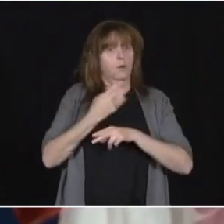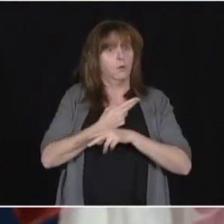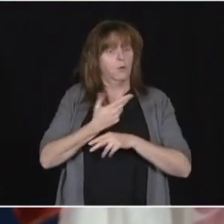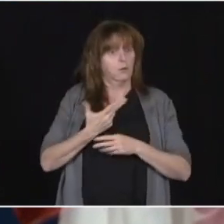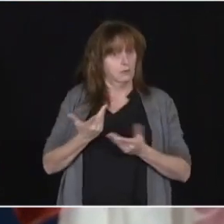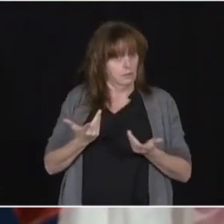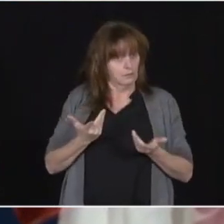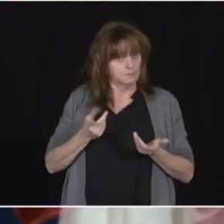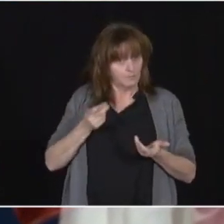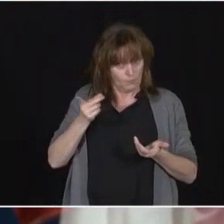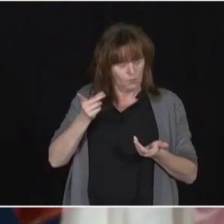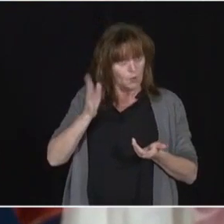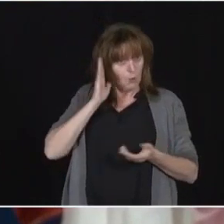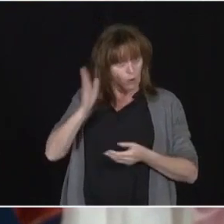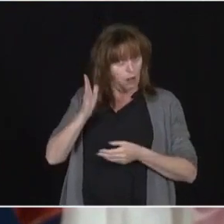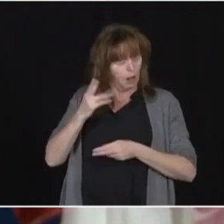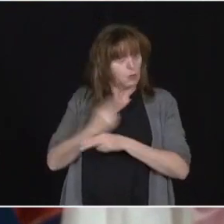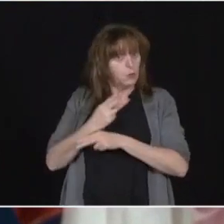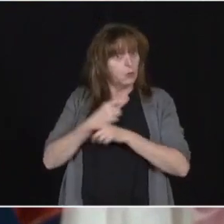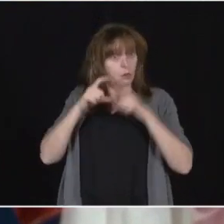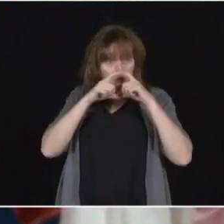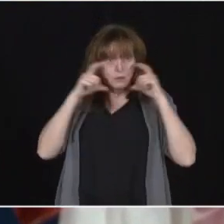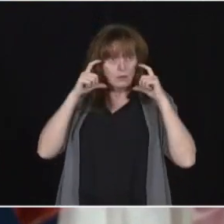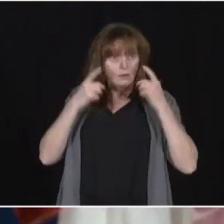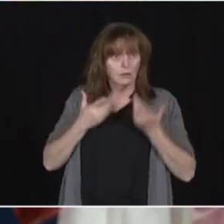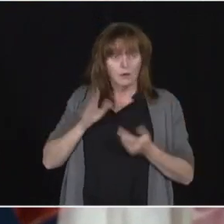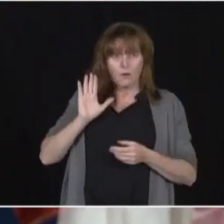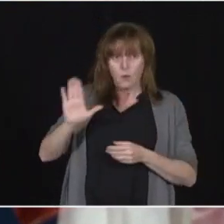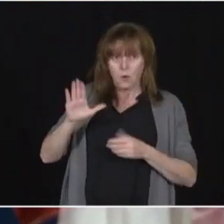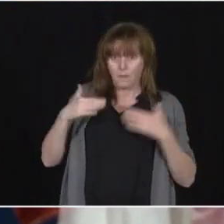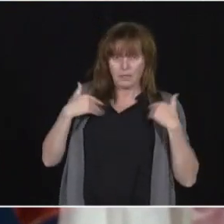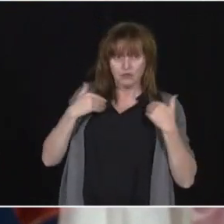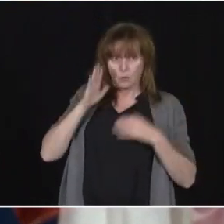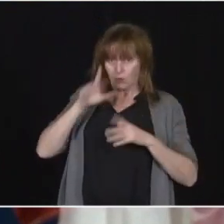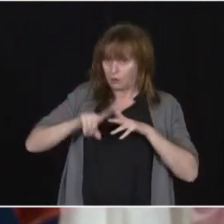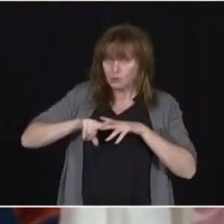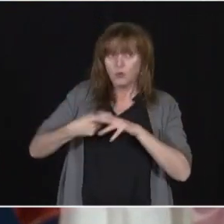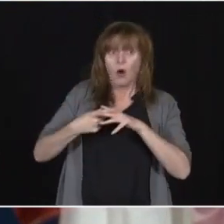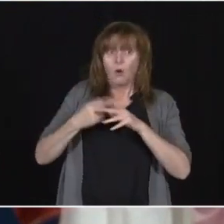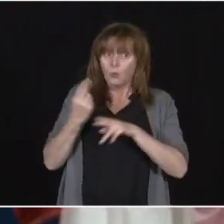in public I wear a mask.